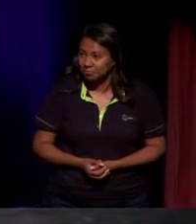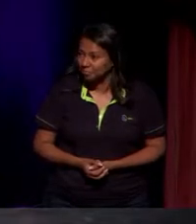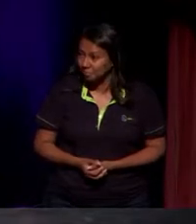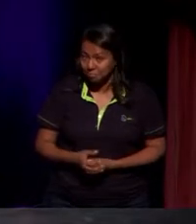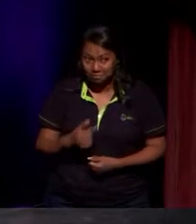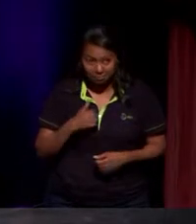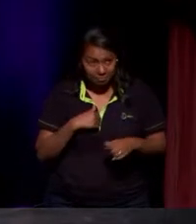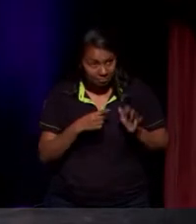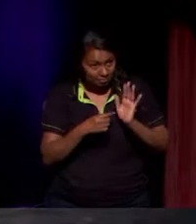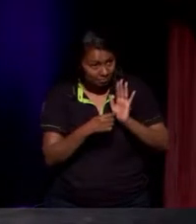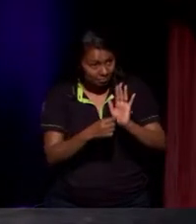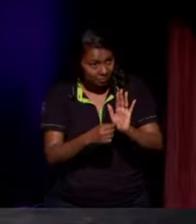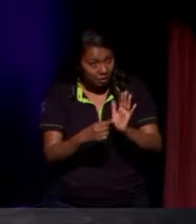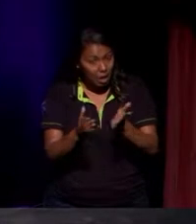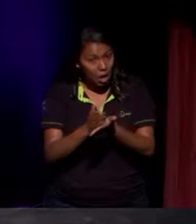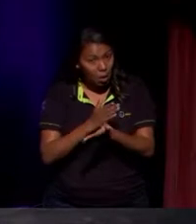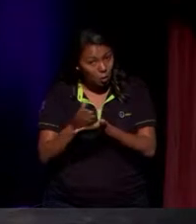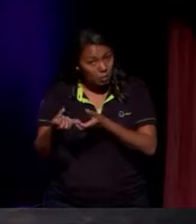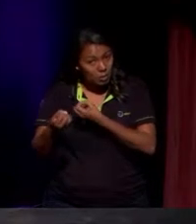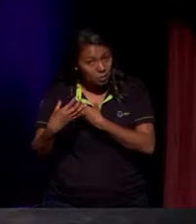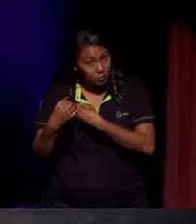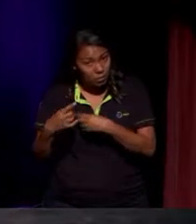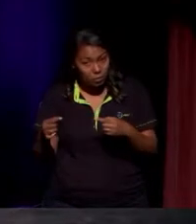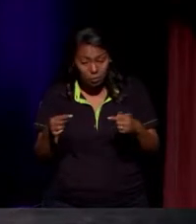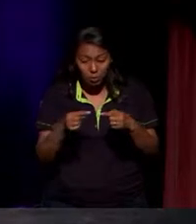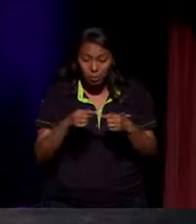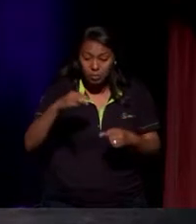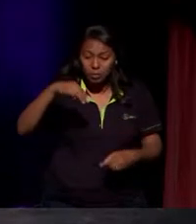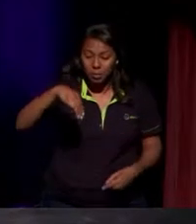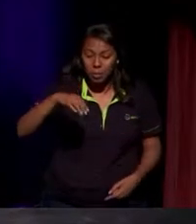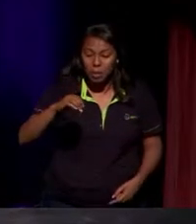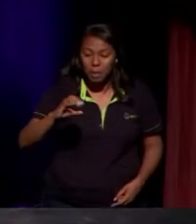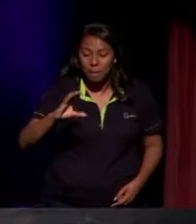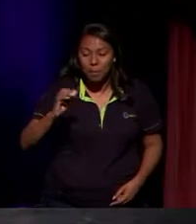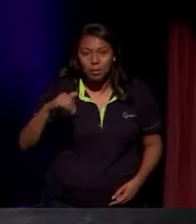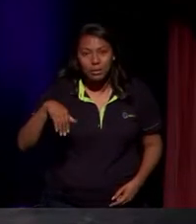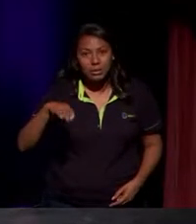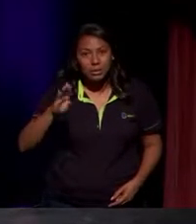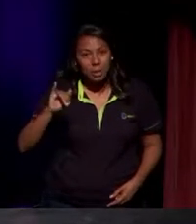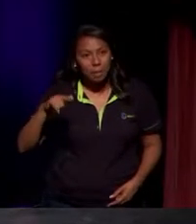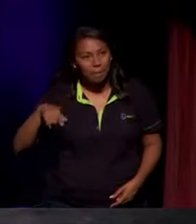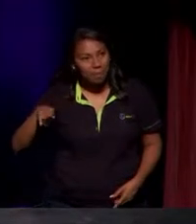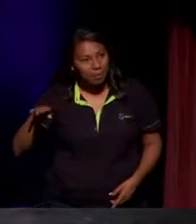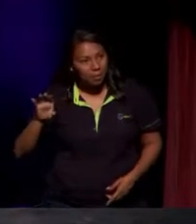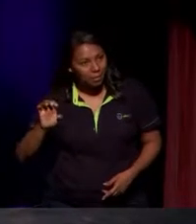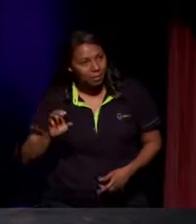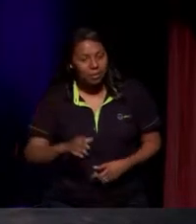some data on Mozambique, I'll talk How did you go about sewing? the resistances